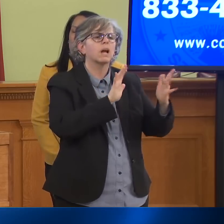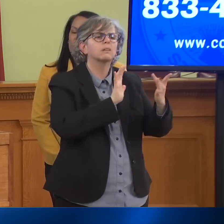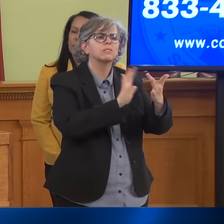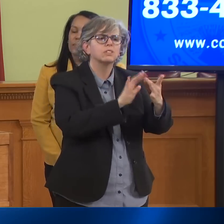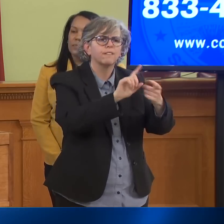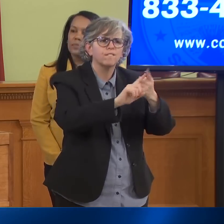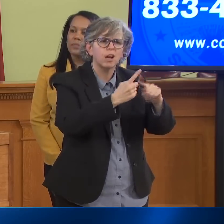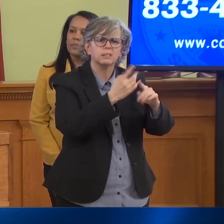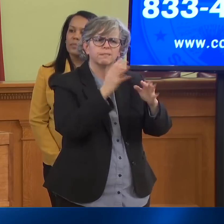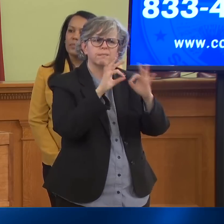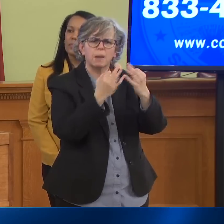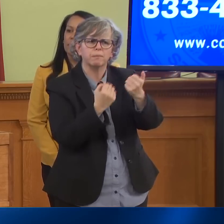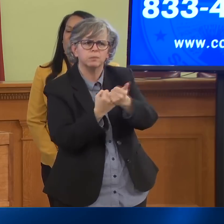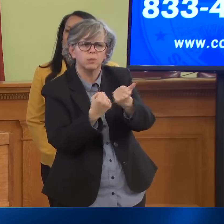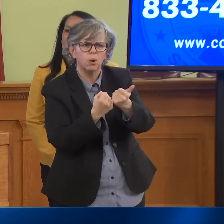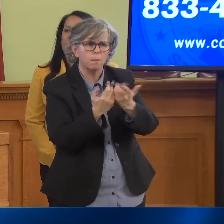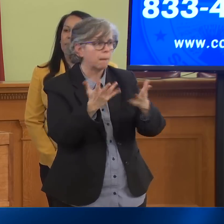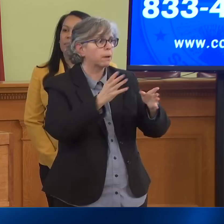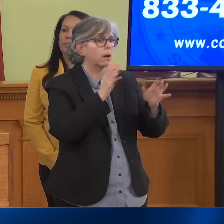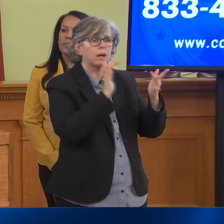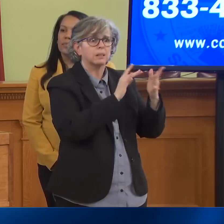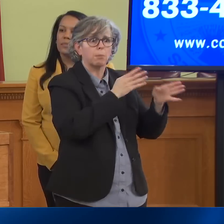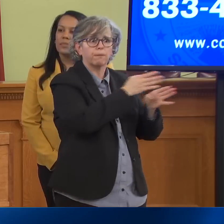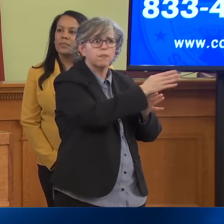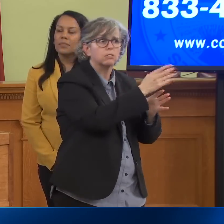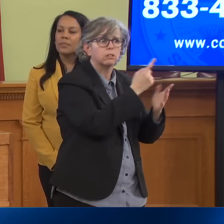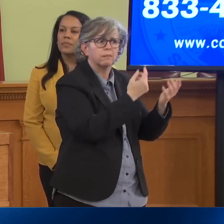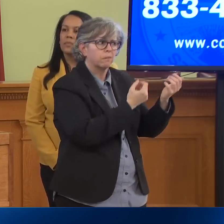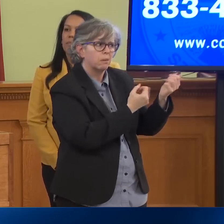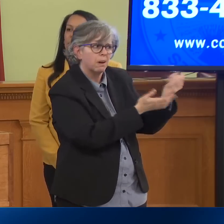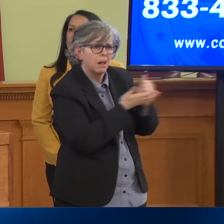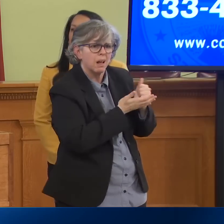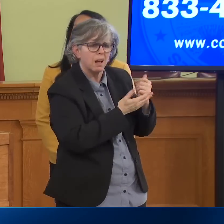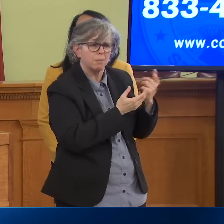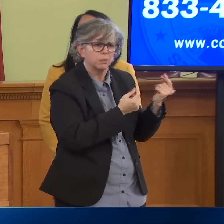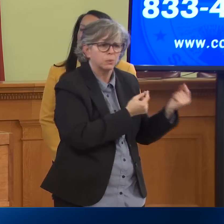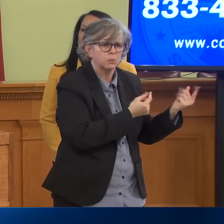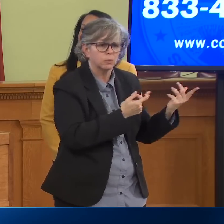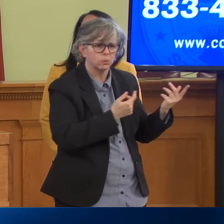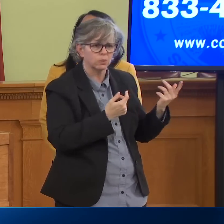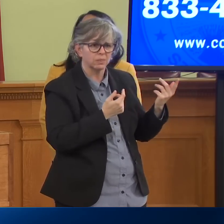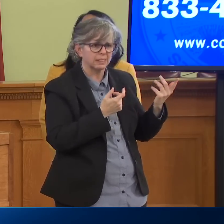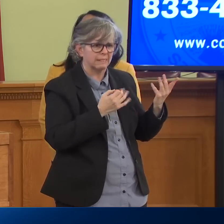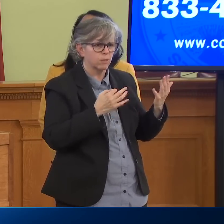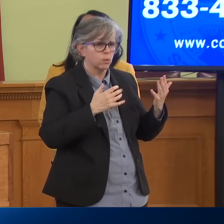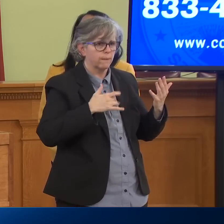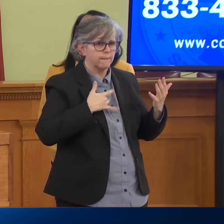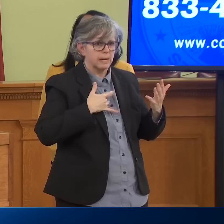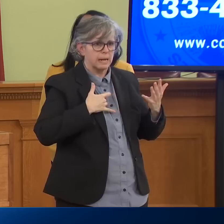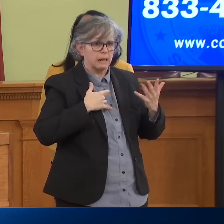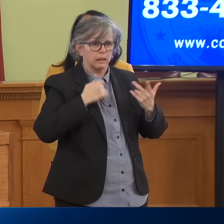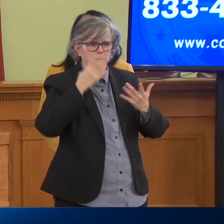RID OF OVER A PROLONGED OF TIME, MAYBE A COUPLE OF DAYS, THAT'S TIME TO REACH OUT TO TALK TO A FRIEND ABOUT SUPPORT,